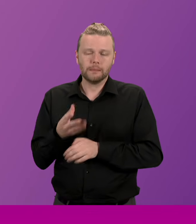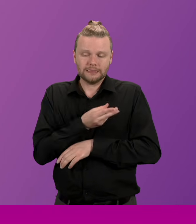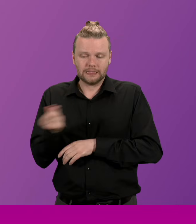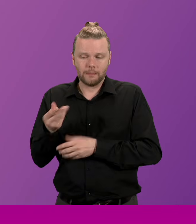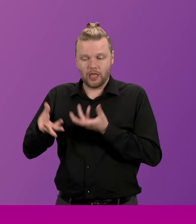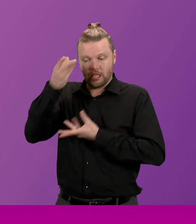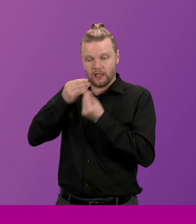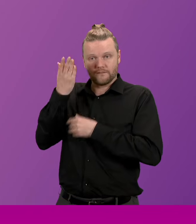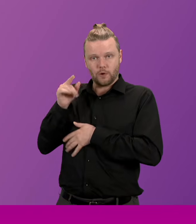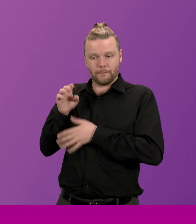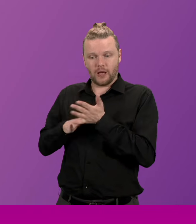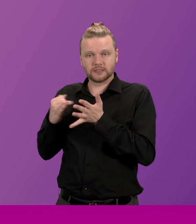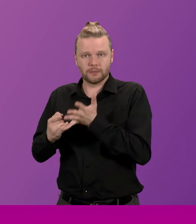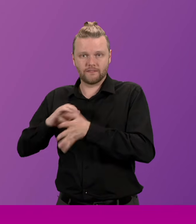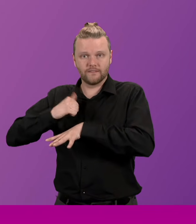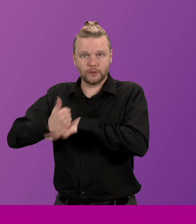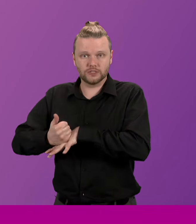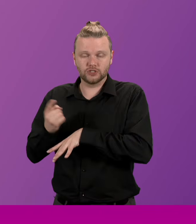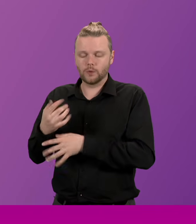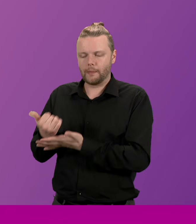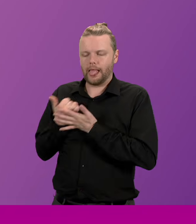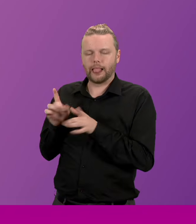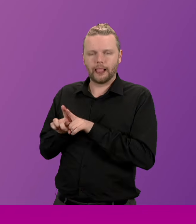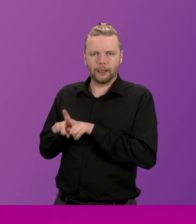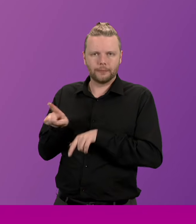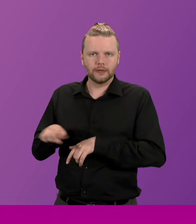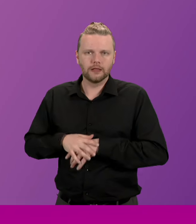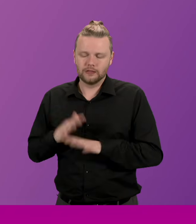Mark Sommerville Foundation will be helpful to us in advancing that,